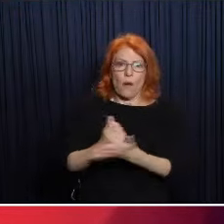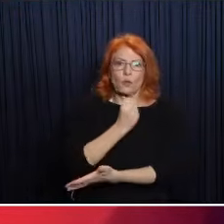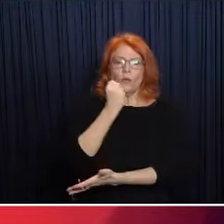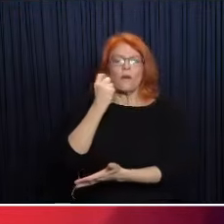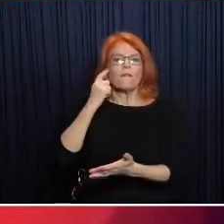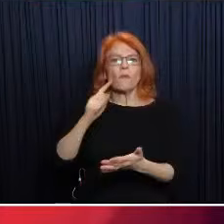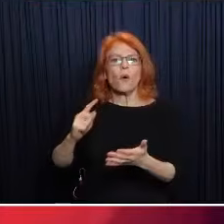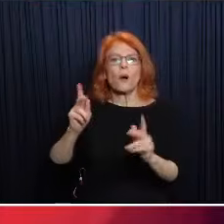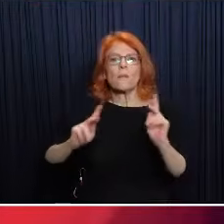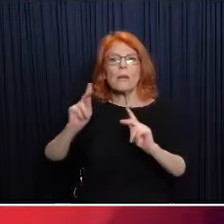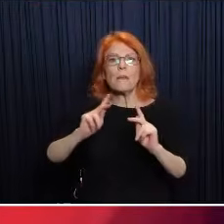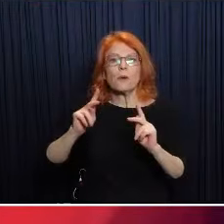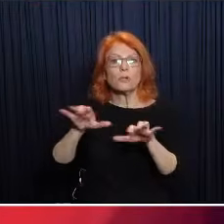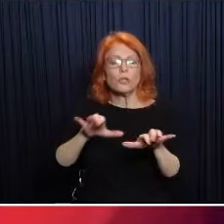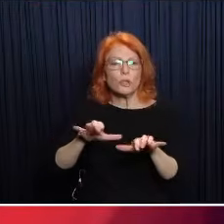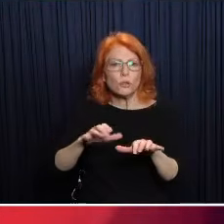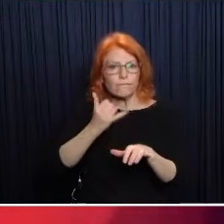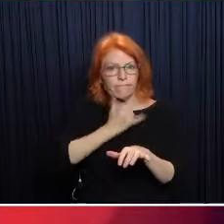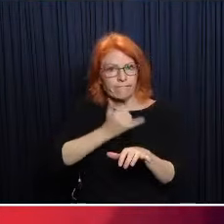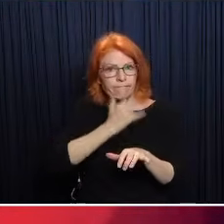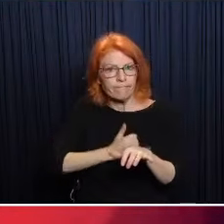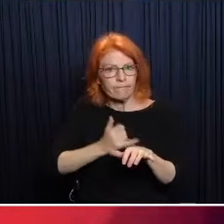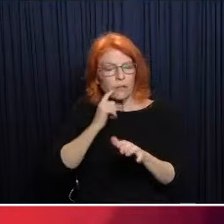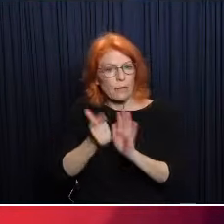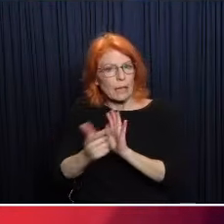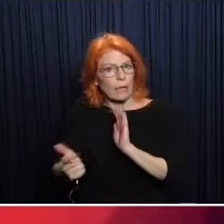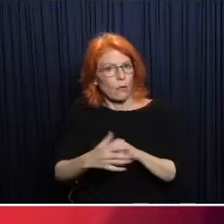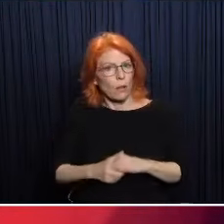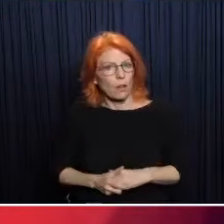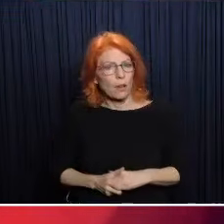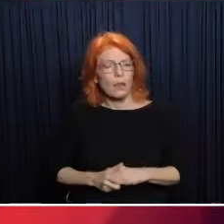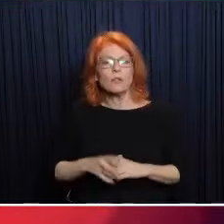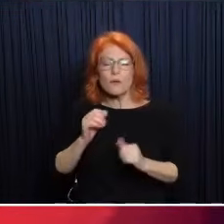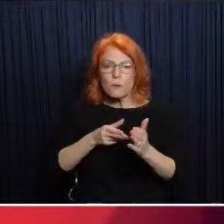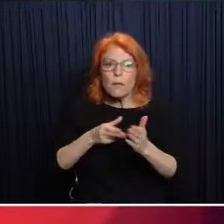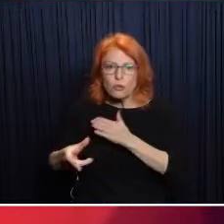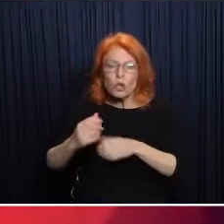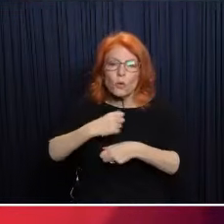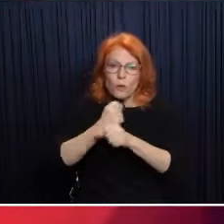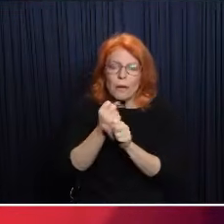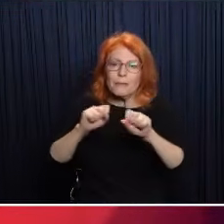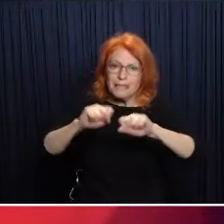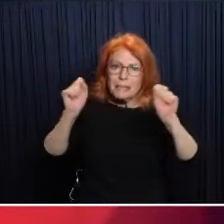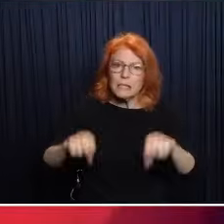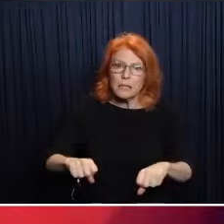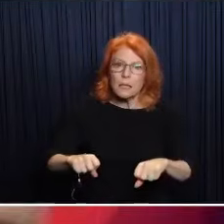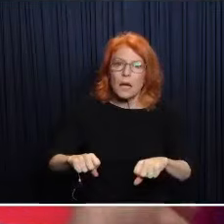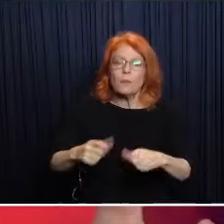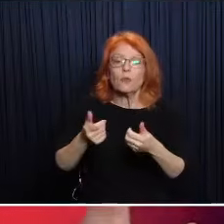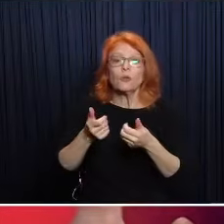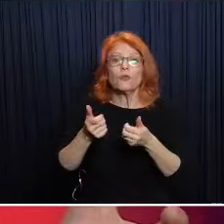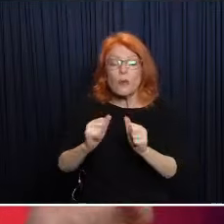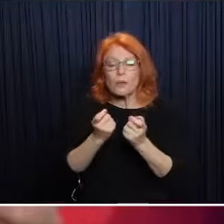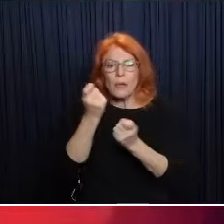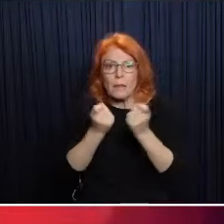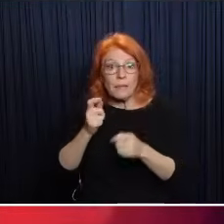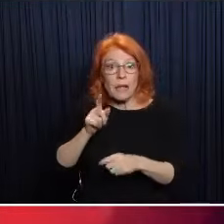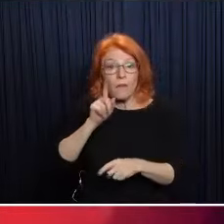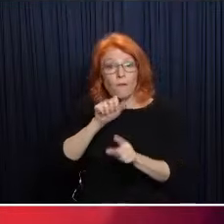GET EIGHT MAIL IN BALLOTS FROM THE PEOPLE WHO CAME IN BEFORE, THAT ALLOWS THE OPPORTUNITY FOR PEOPLE TO DO THINGS THEY